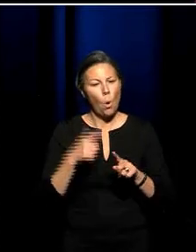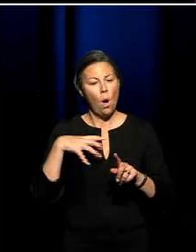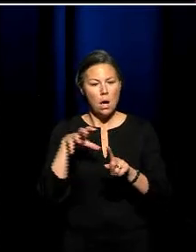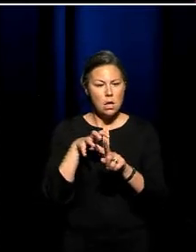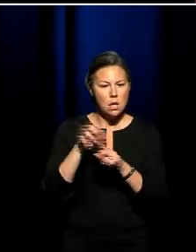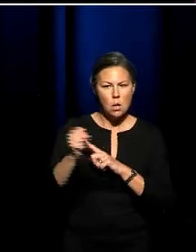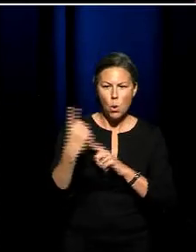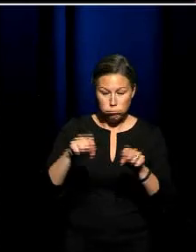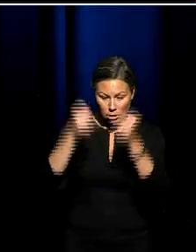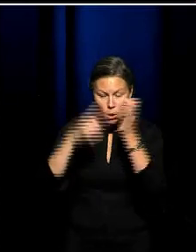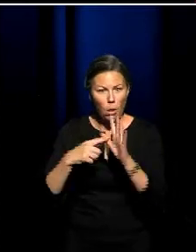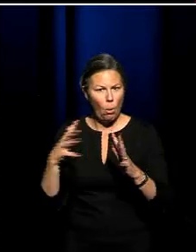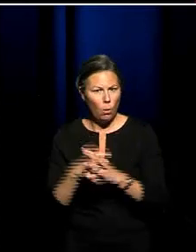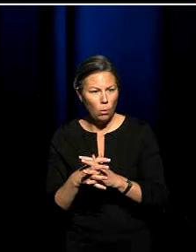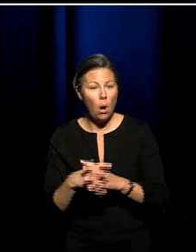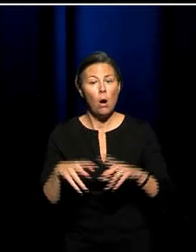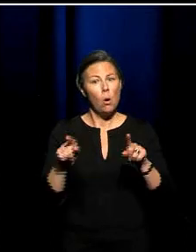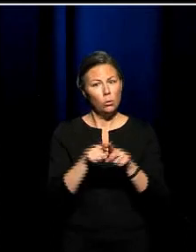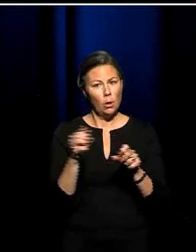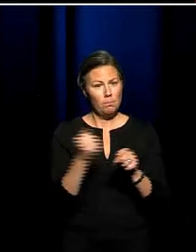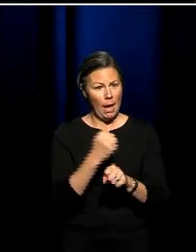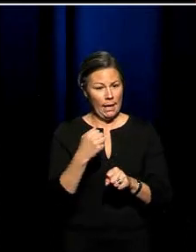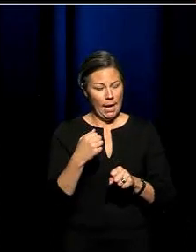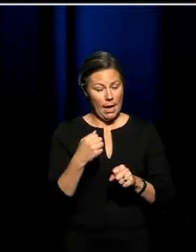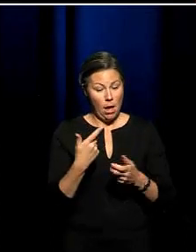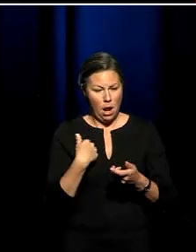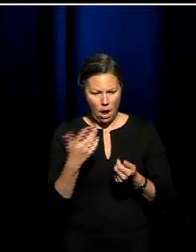Fifthly to examine policy questions raised by case studies or by other